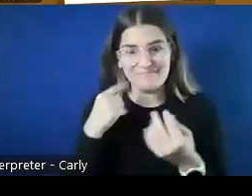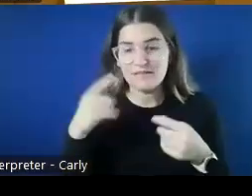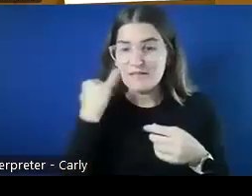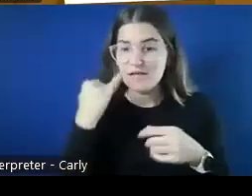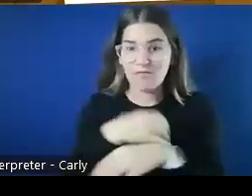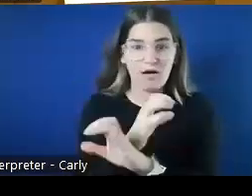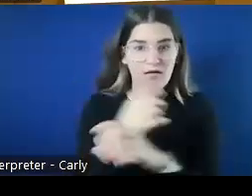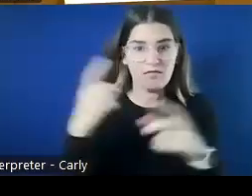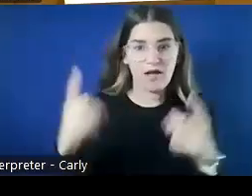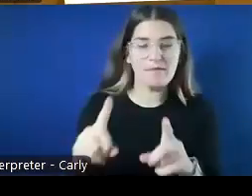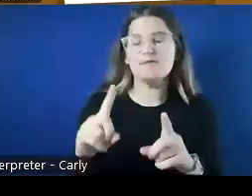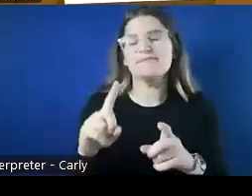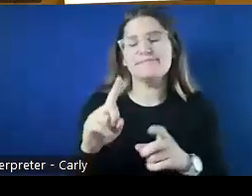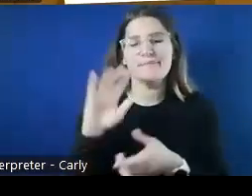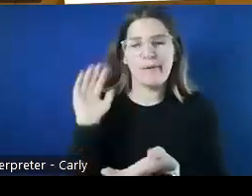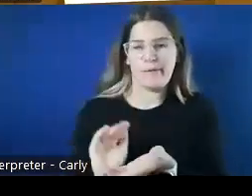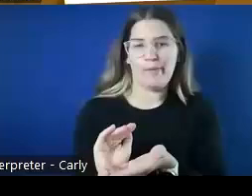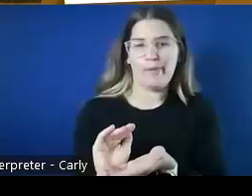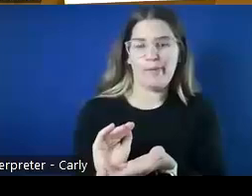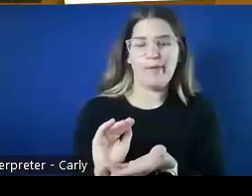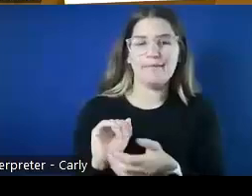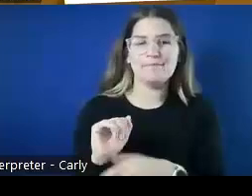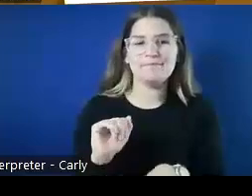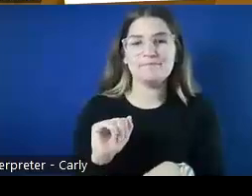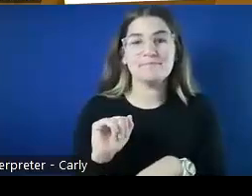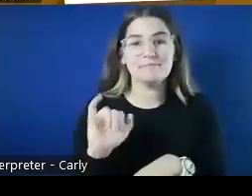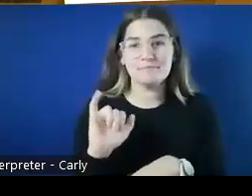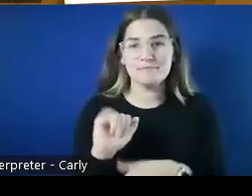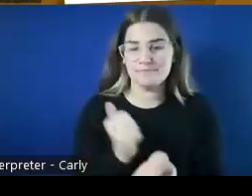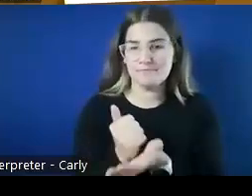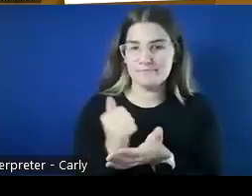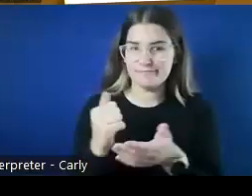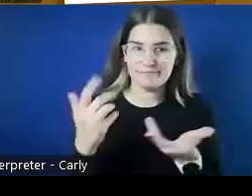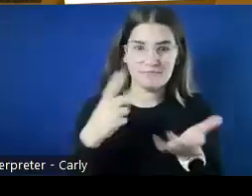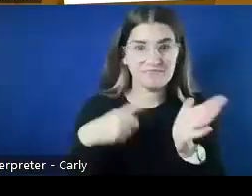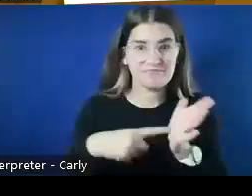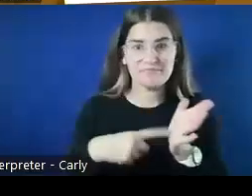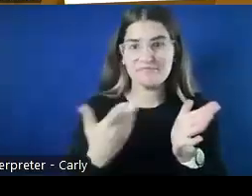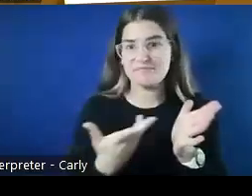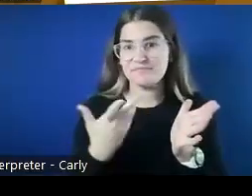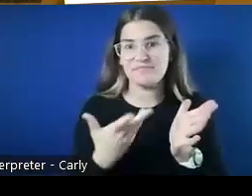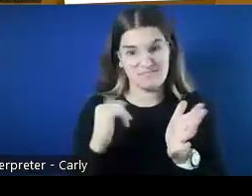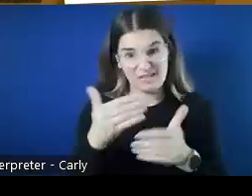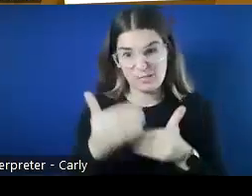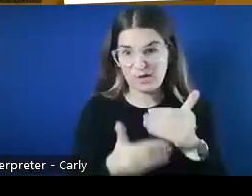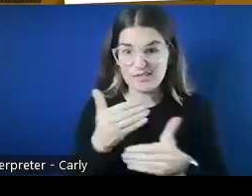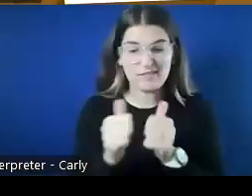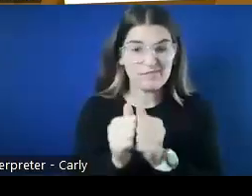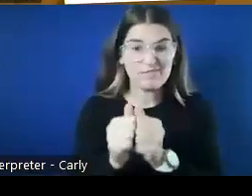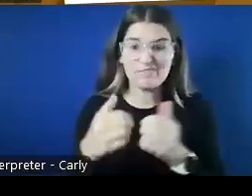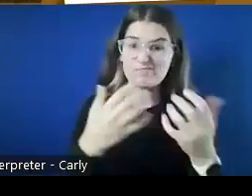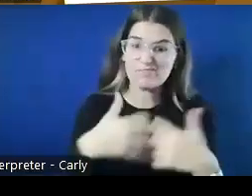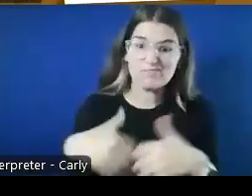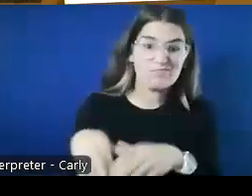uh and and uh and be able to facilitate uh for example the admission process and I now pass to Dr